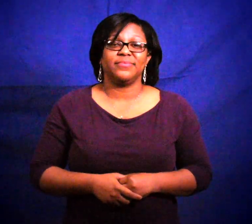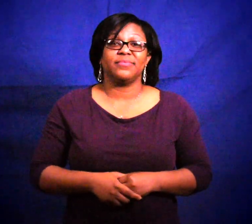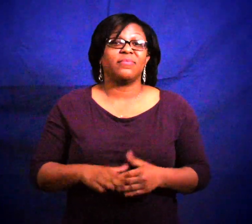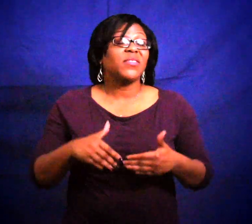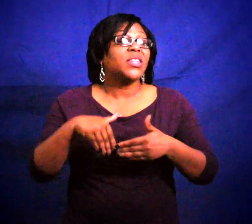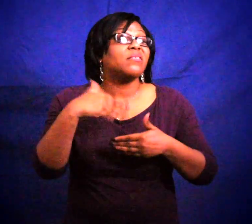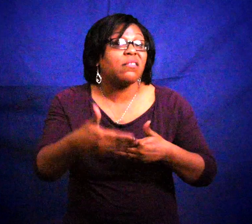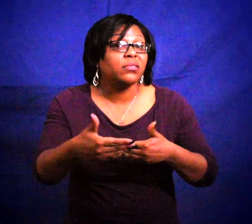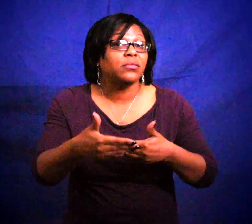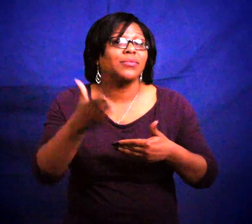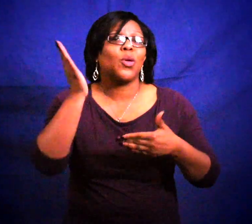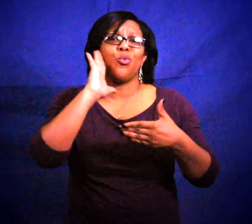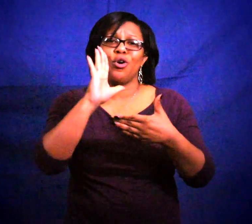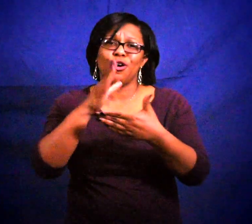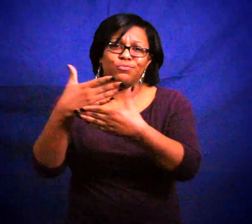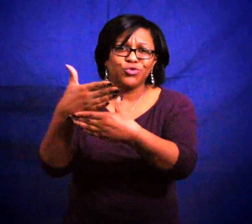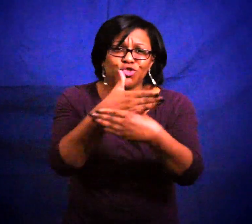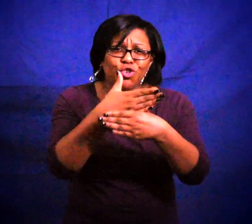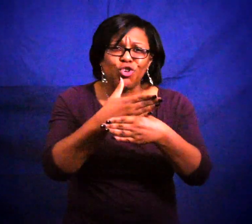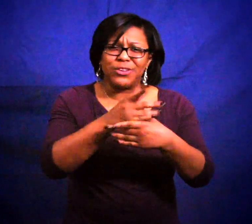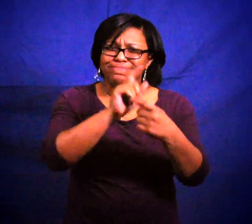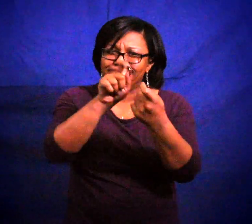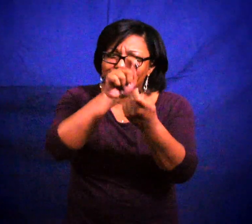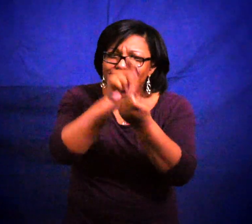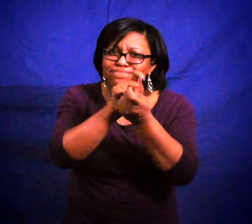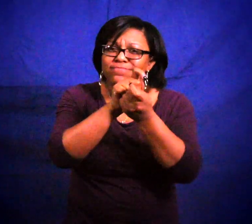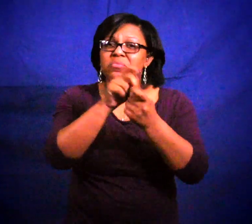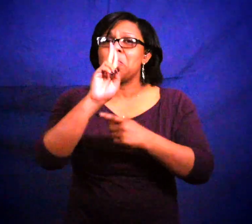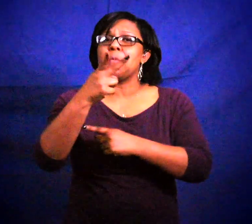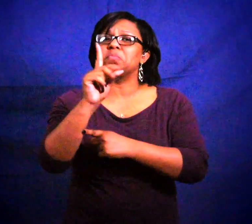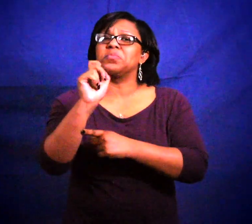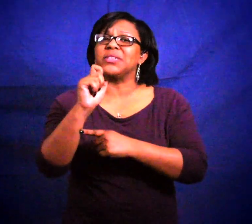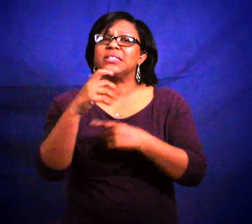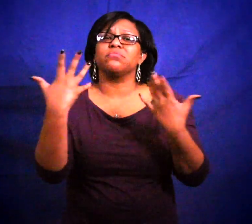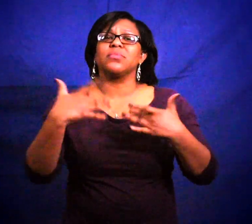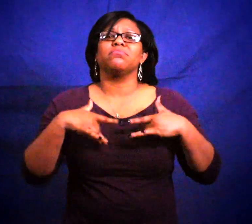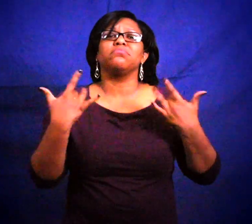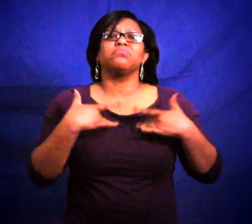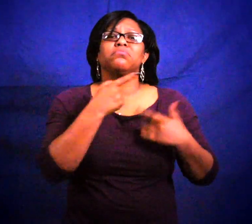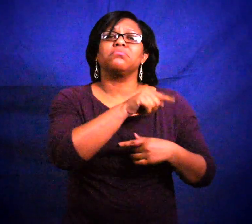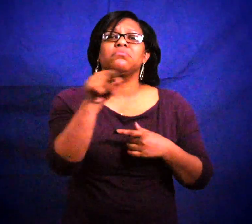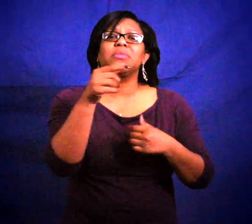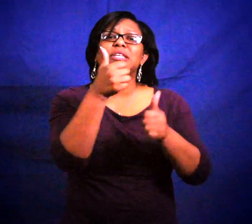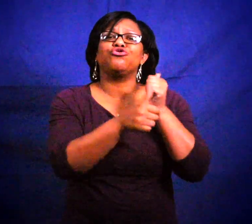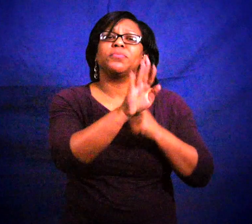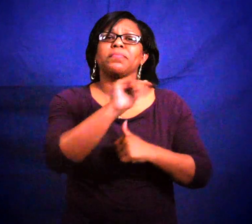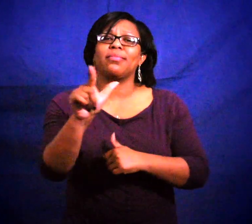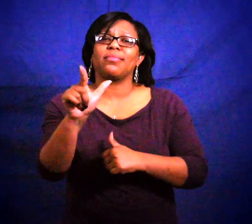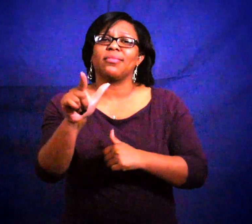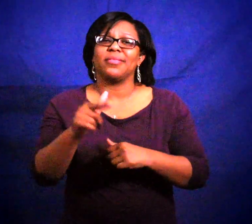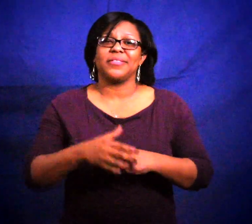Next, we will share specific updates for each bill.